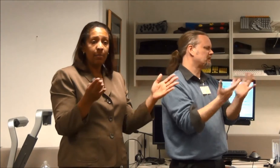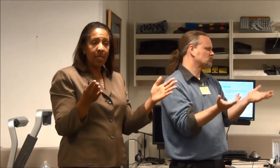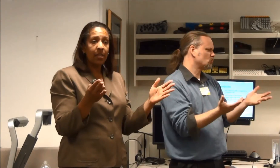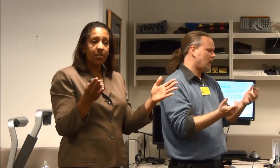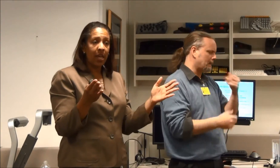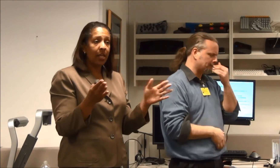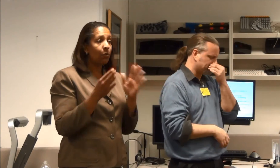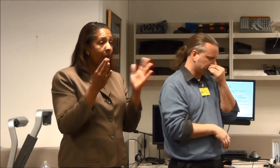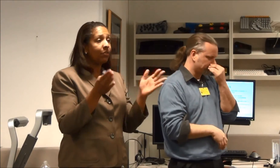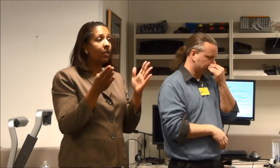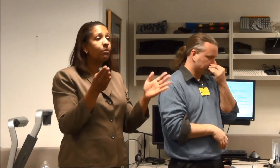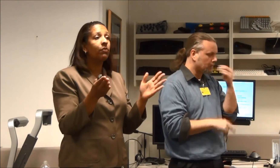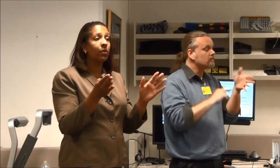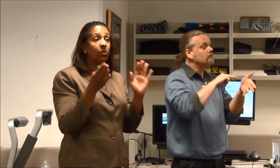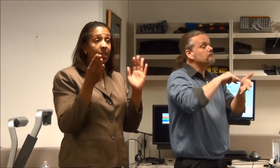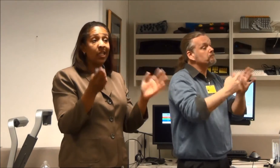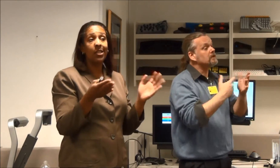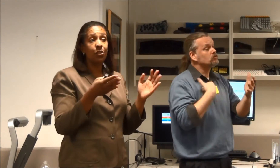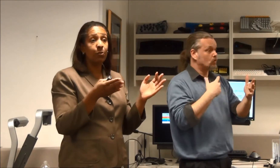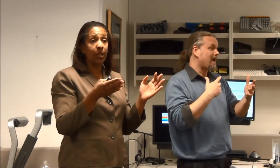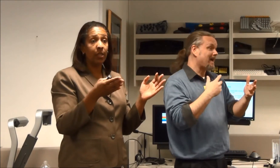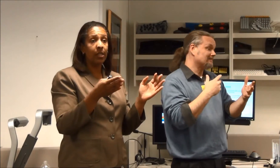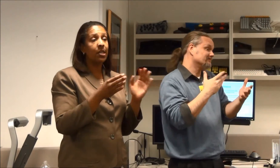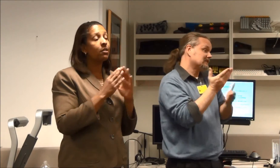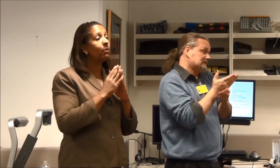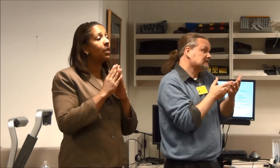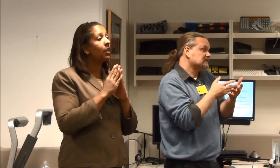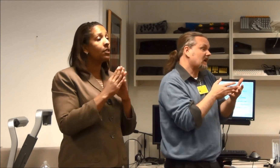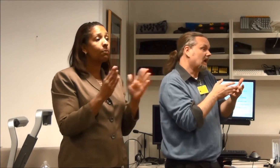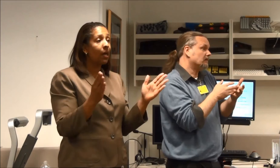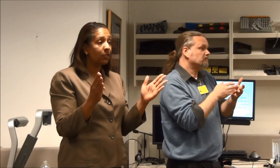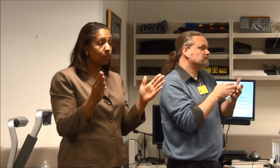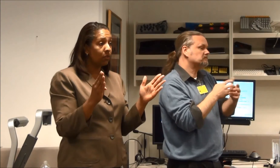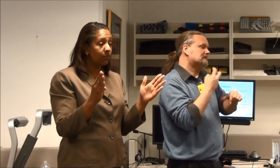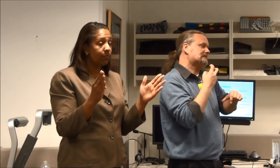It means that you have some difficulty in doing it. It doesn't mean that it's impossible.